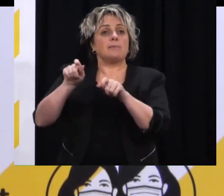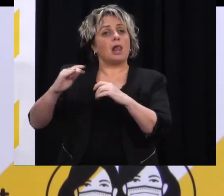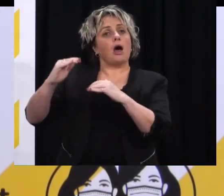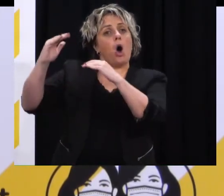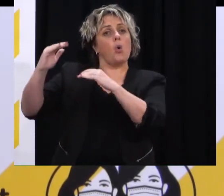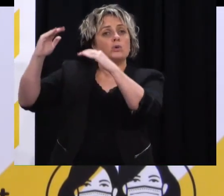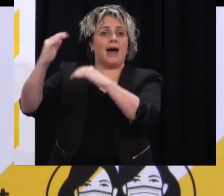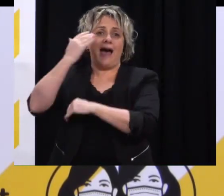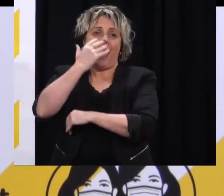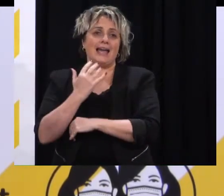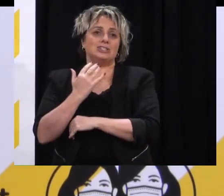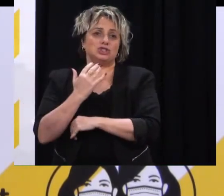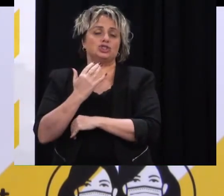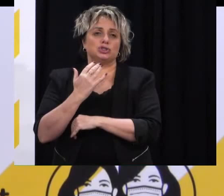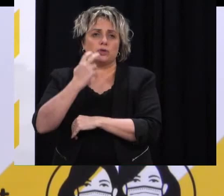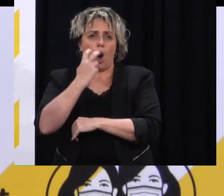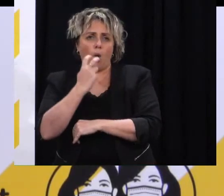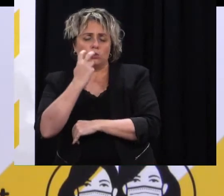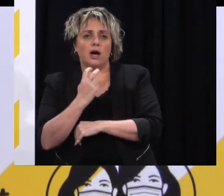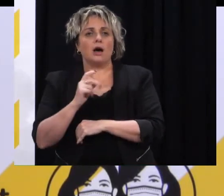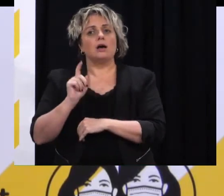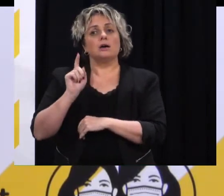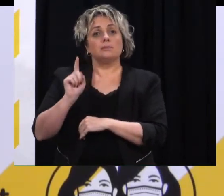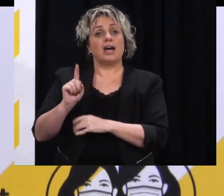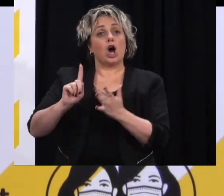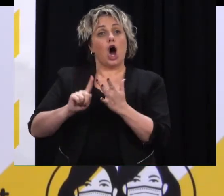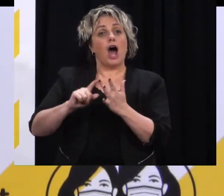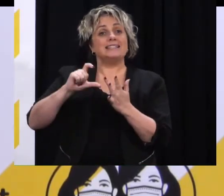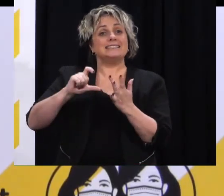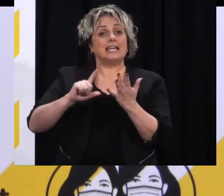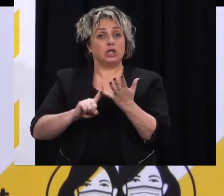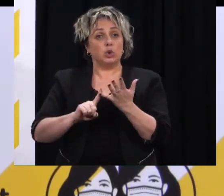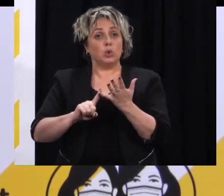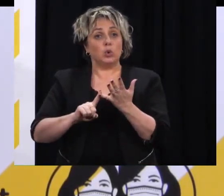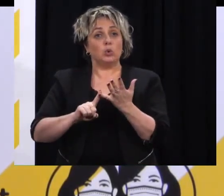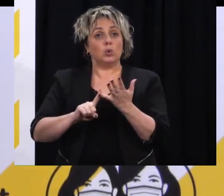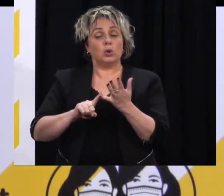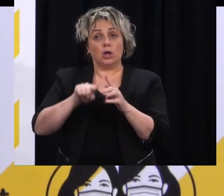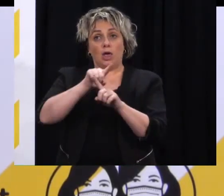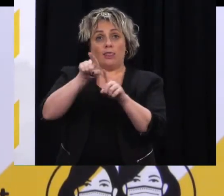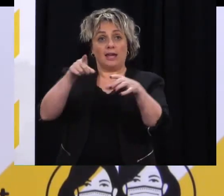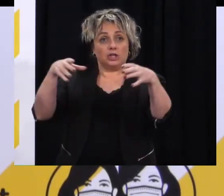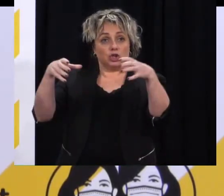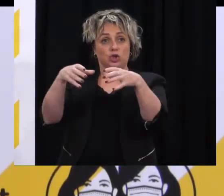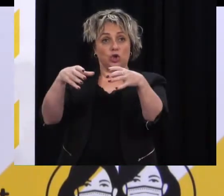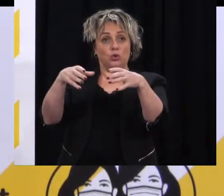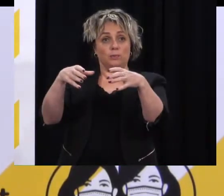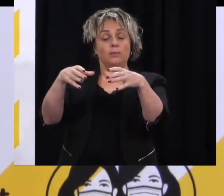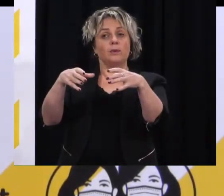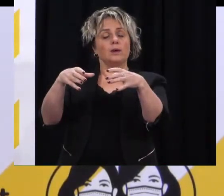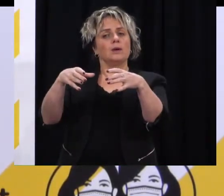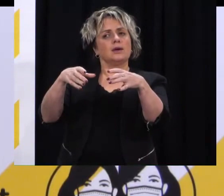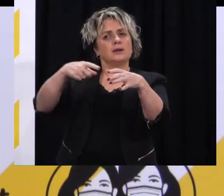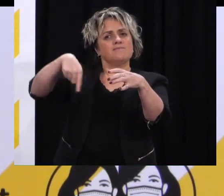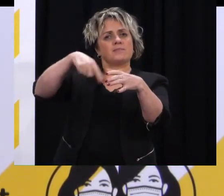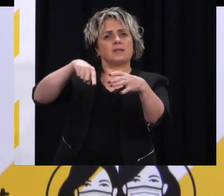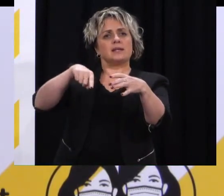enough to be in hospital, that's important. Most of them are in older age groups. But,